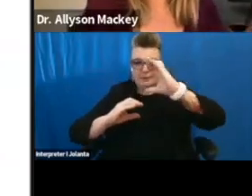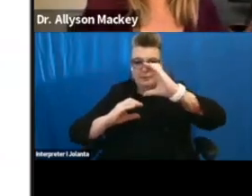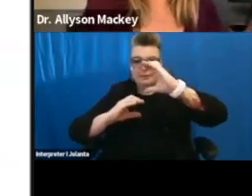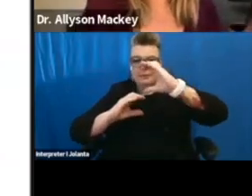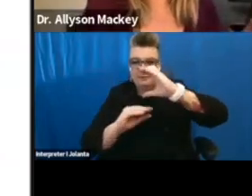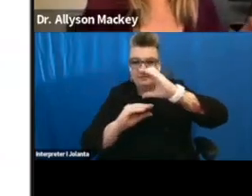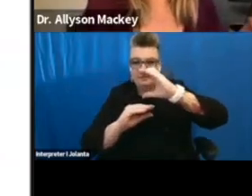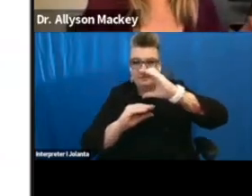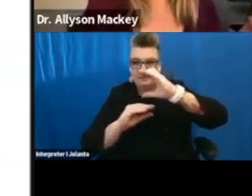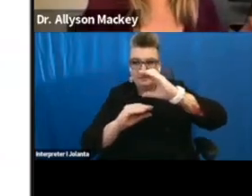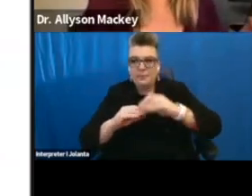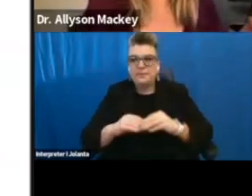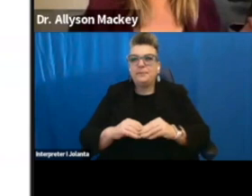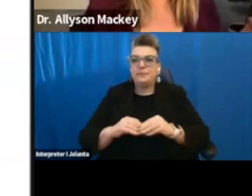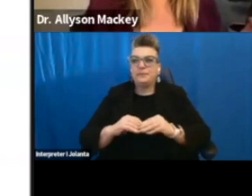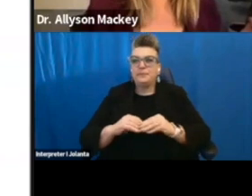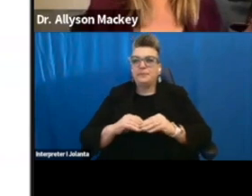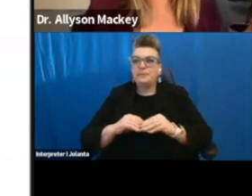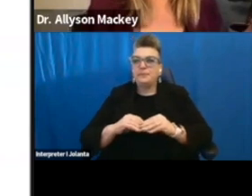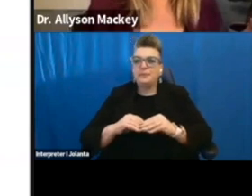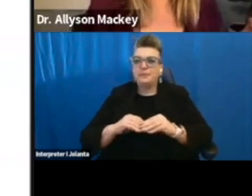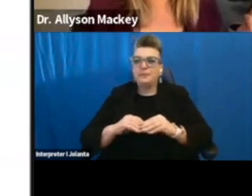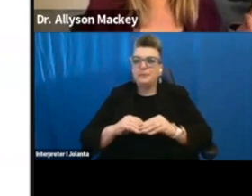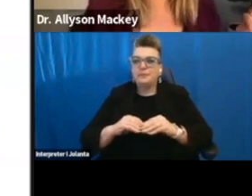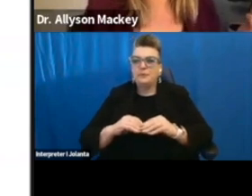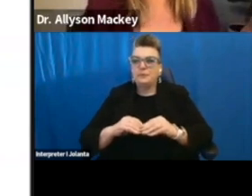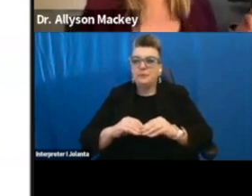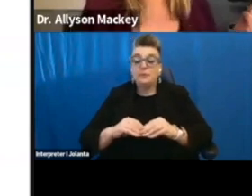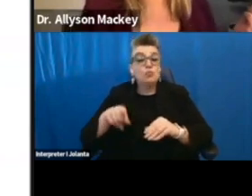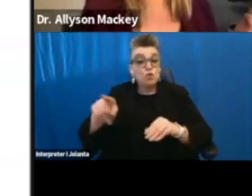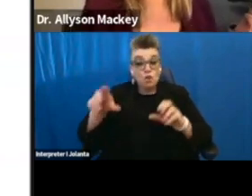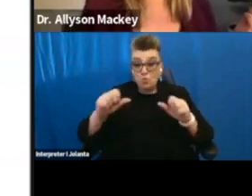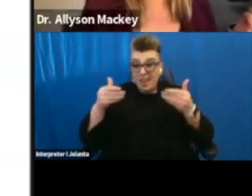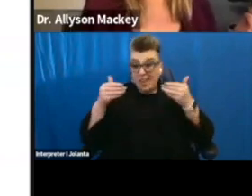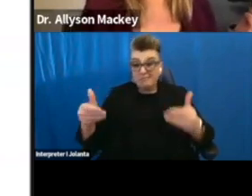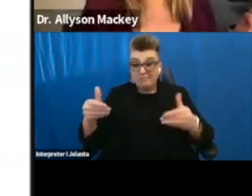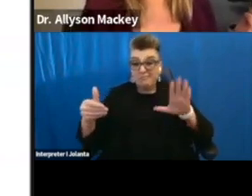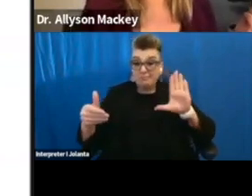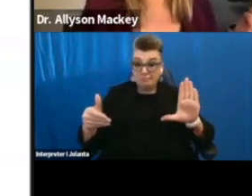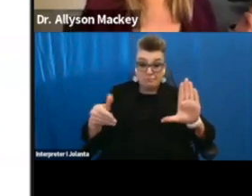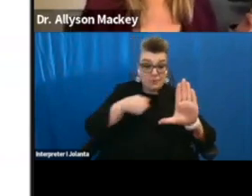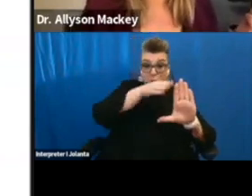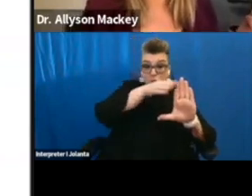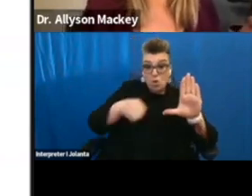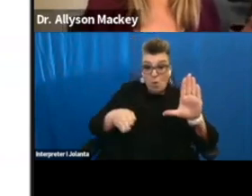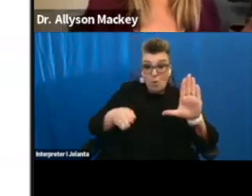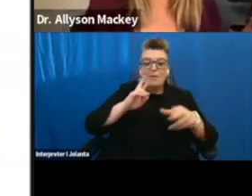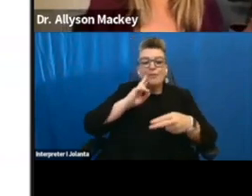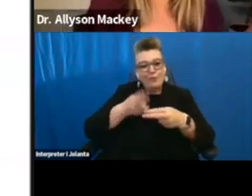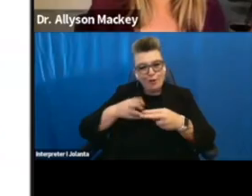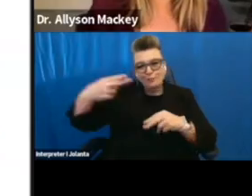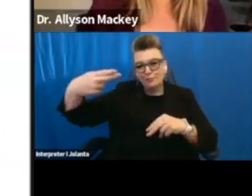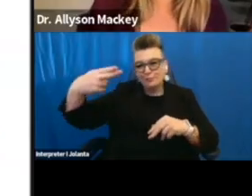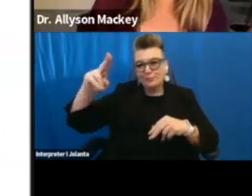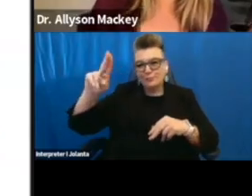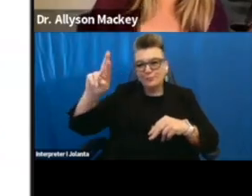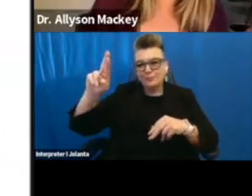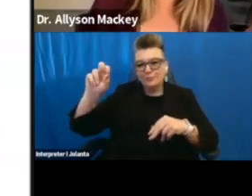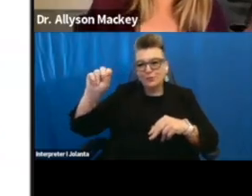be measured with a slope called the Hurst exponent so in blue this is a case of lower